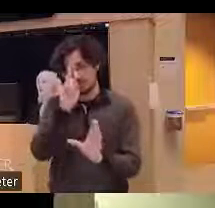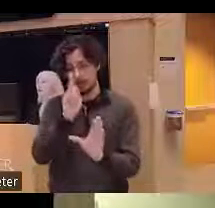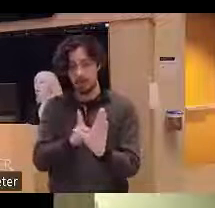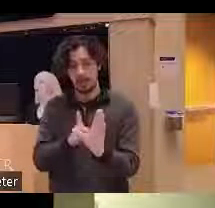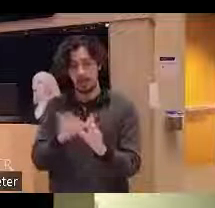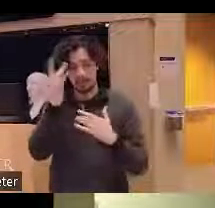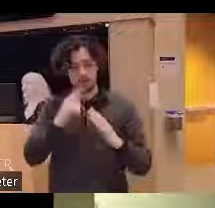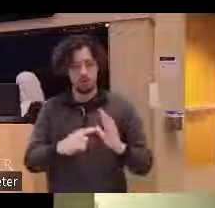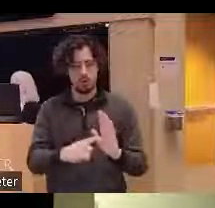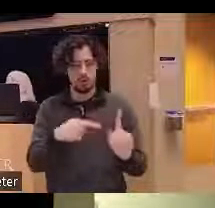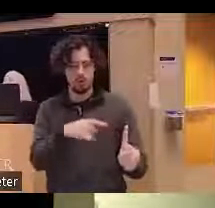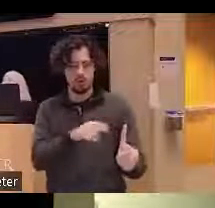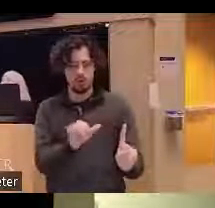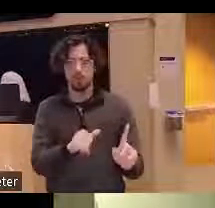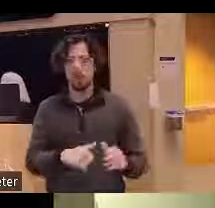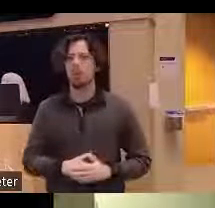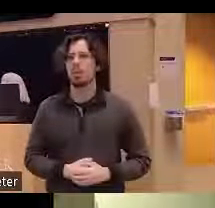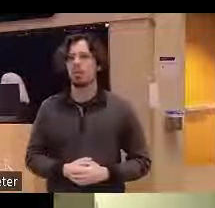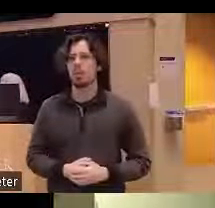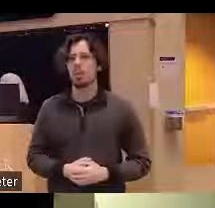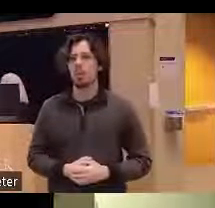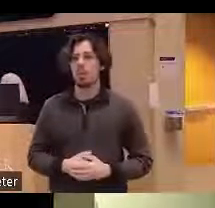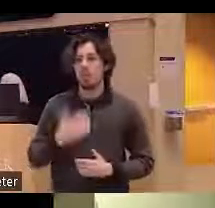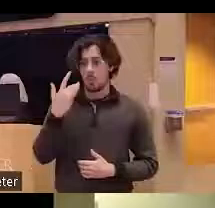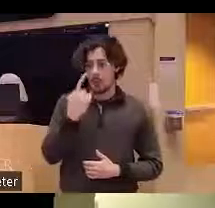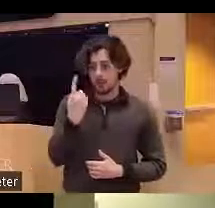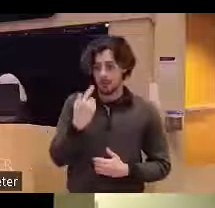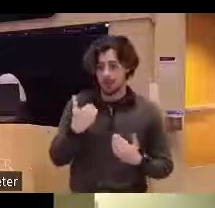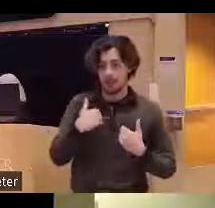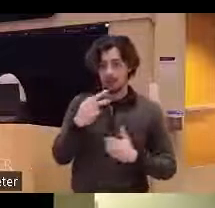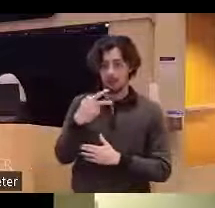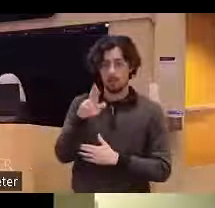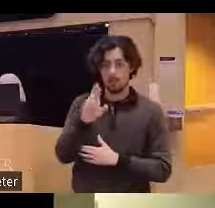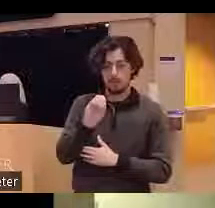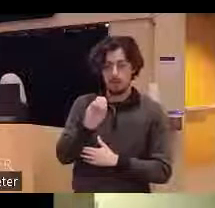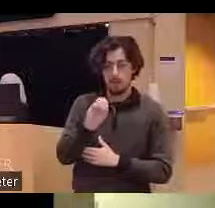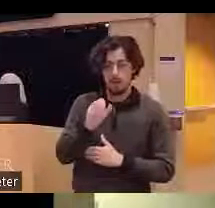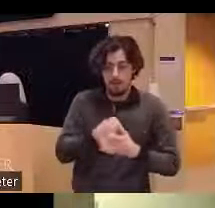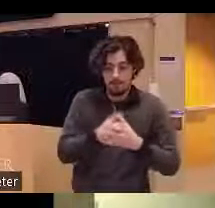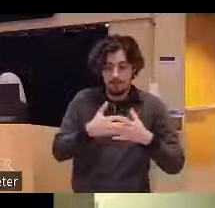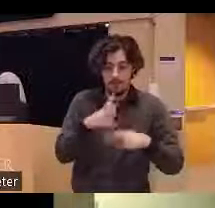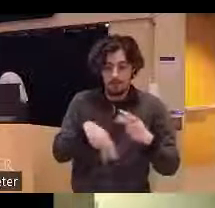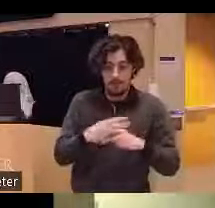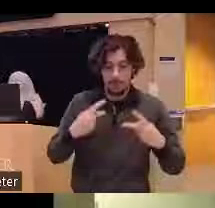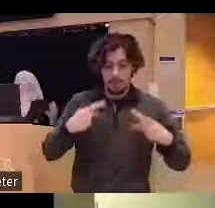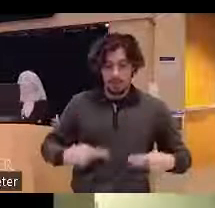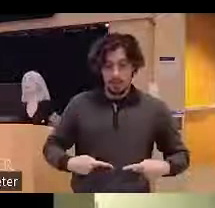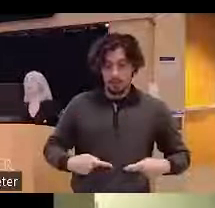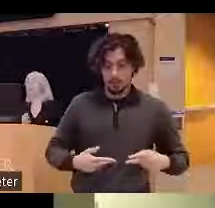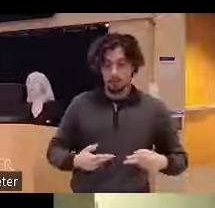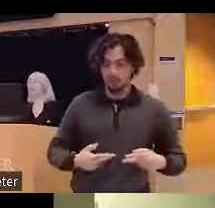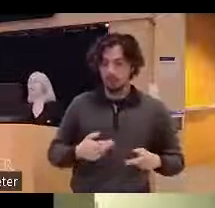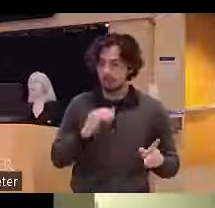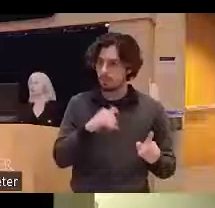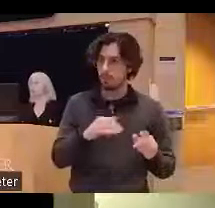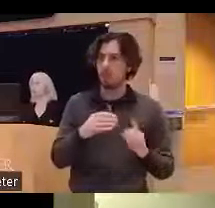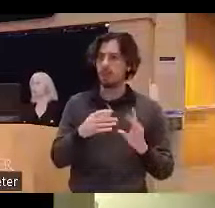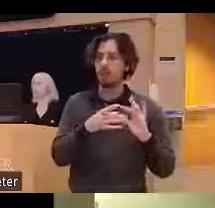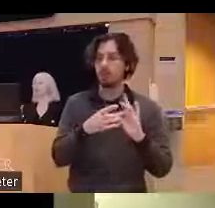like why might somebody have a pro-inflammatory physiology well this links the adverse exposures